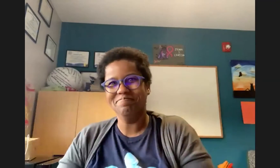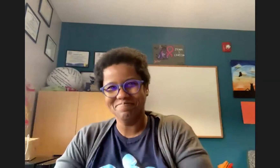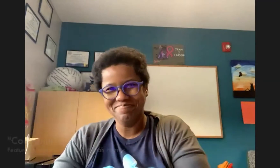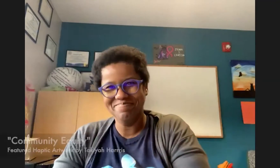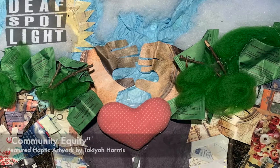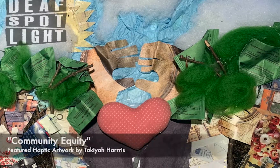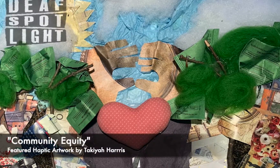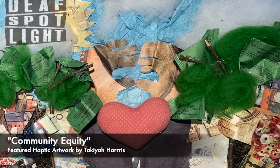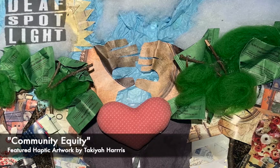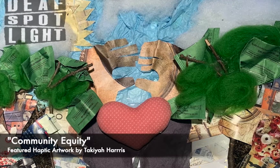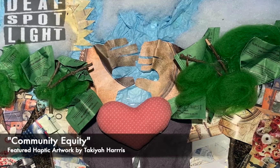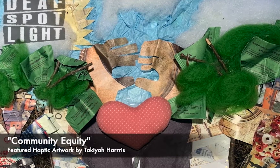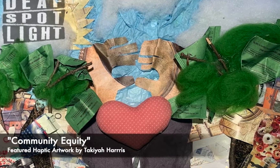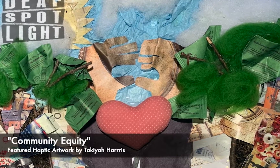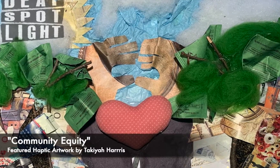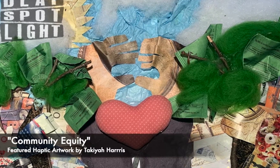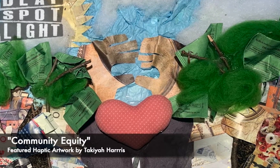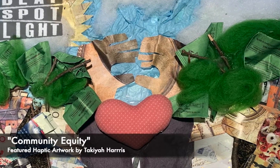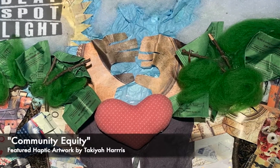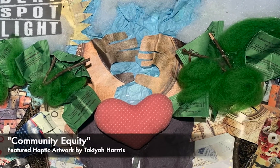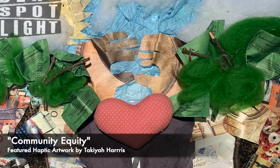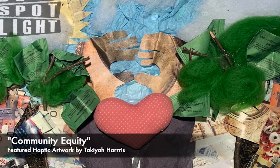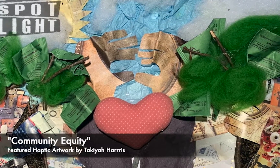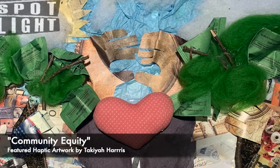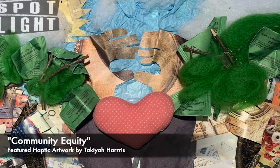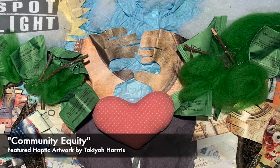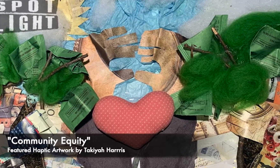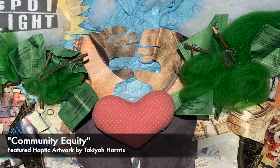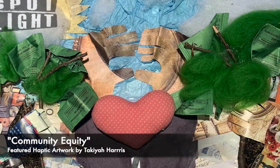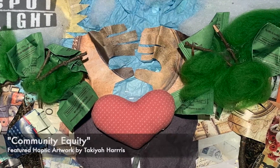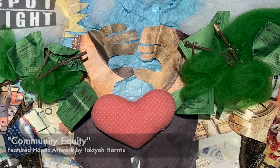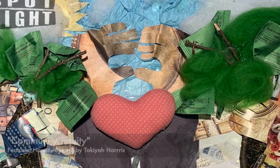After that, I really delved into that and that became my world of art.